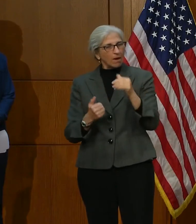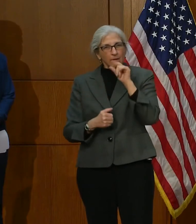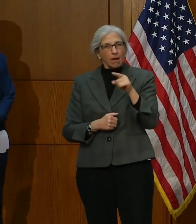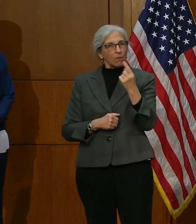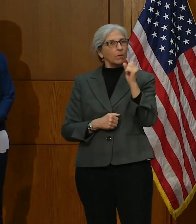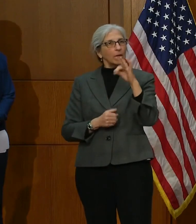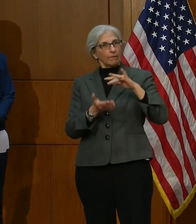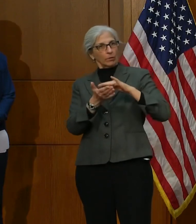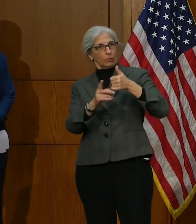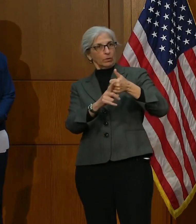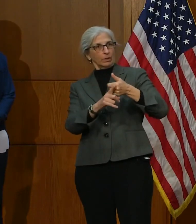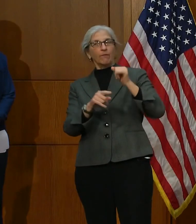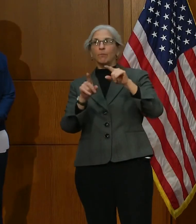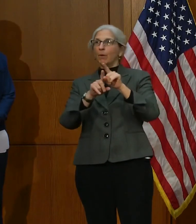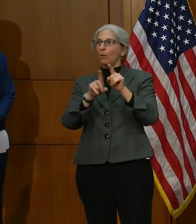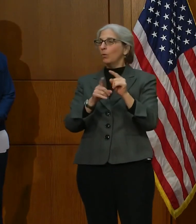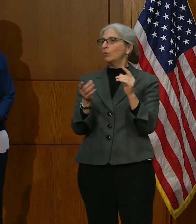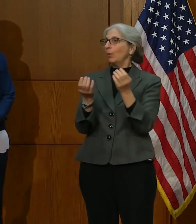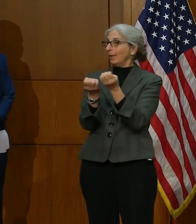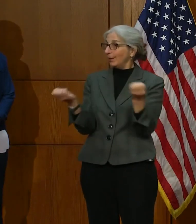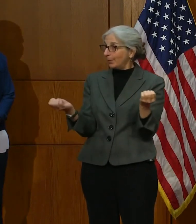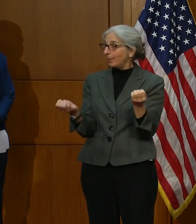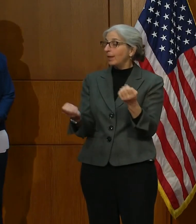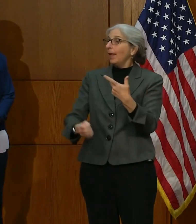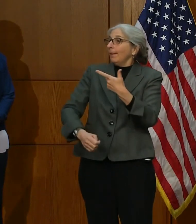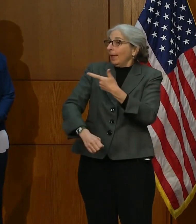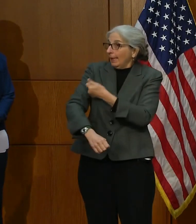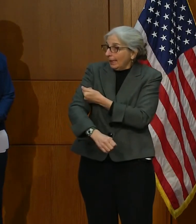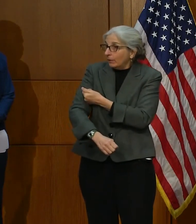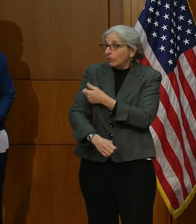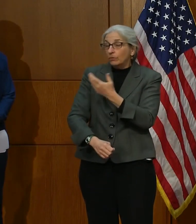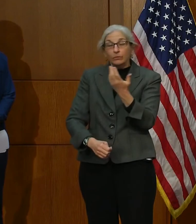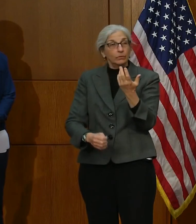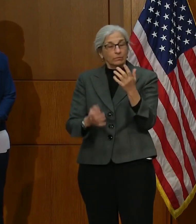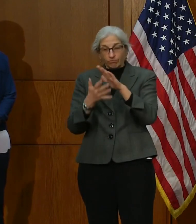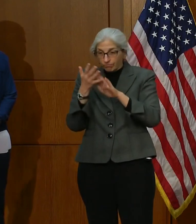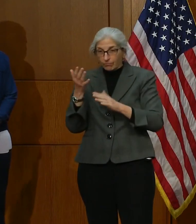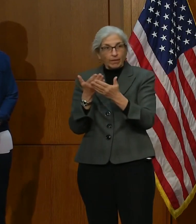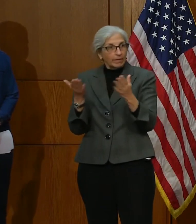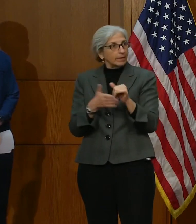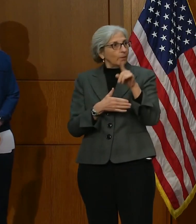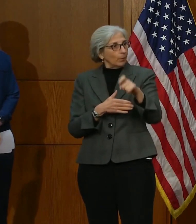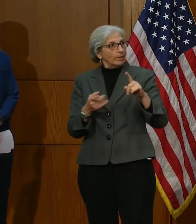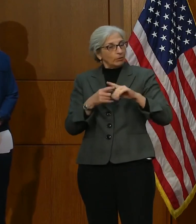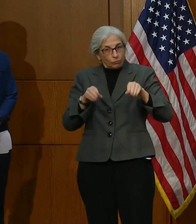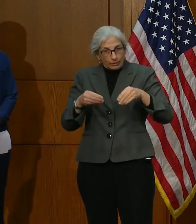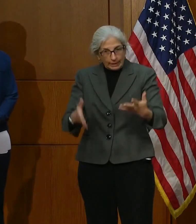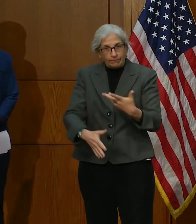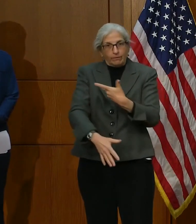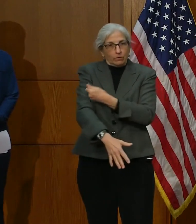COMPANIES TO REALLY RAMP UP THE PRODUCTION, NOT ONLY. OF THE DOSES BUT ALSO OF THE EQUIPMENT